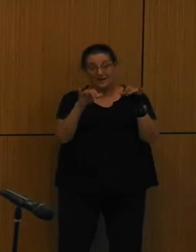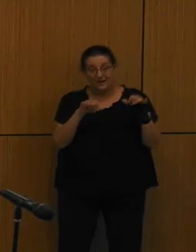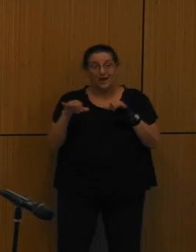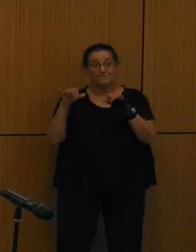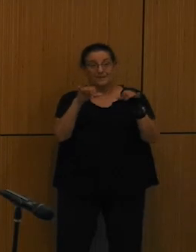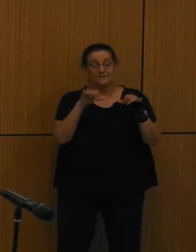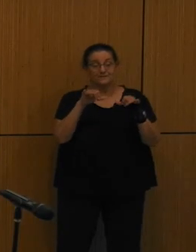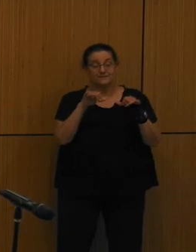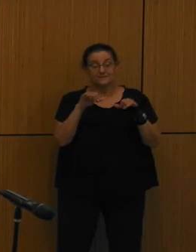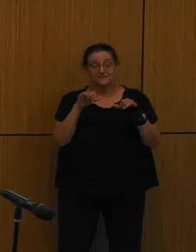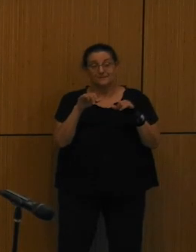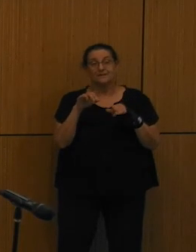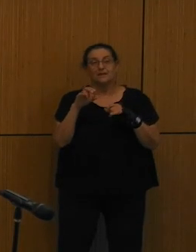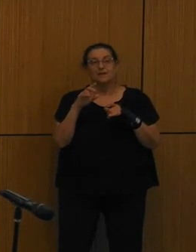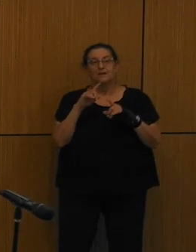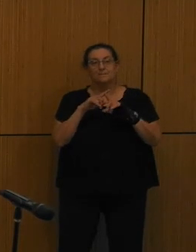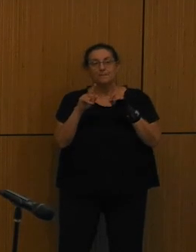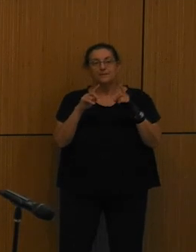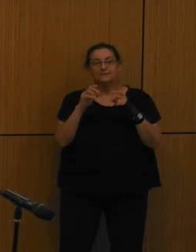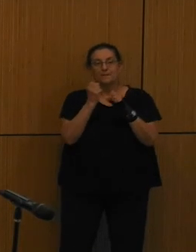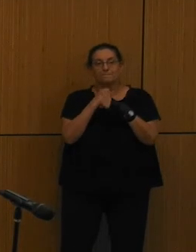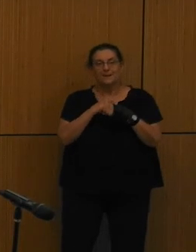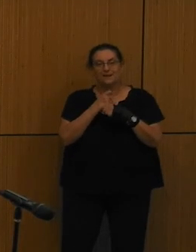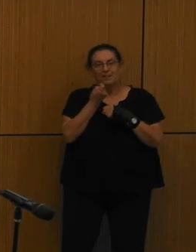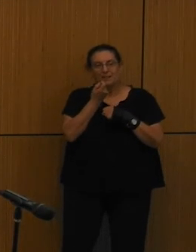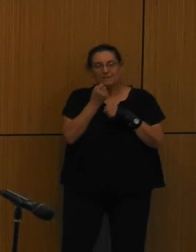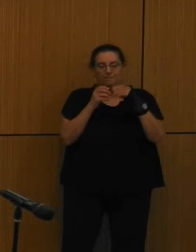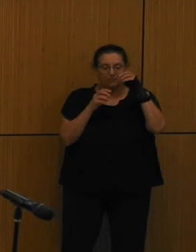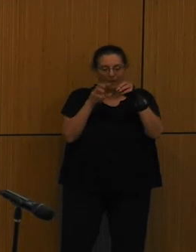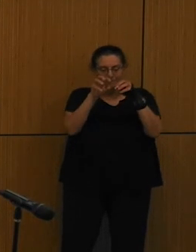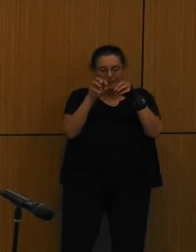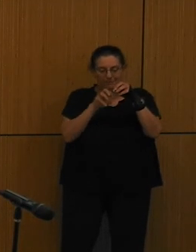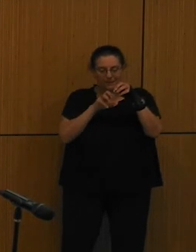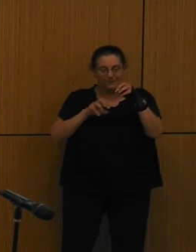meteorites are made up of little blobs of mineral called controls.